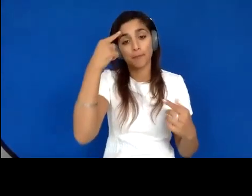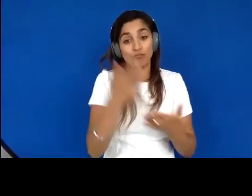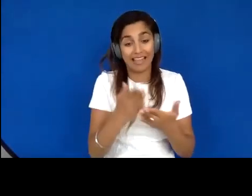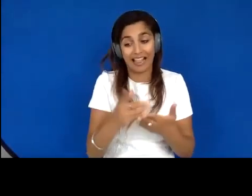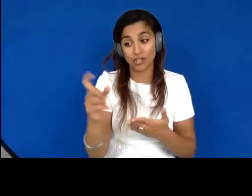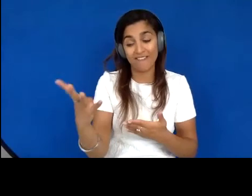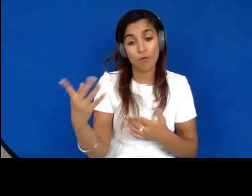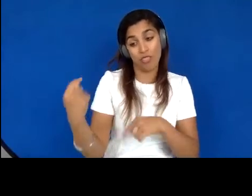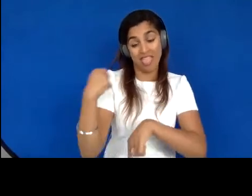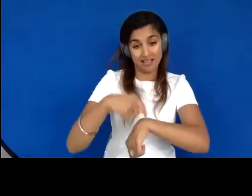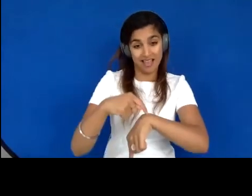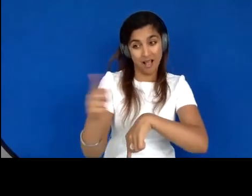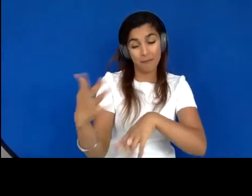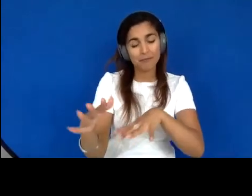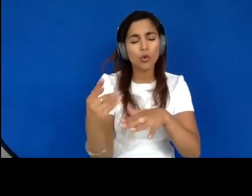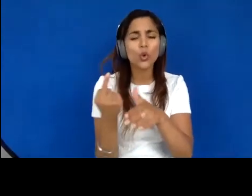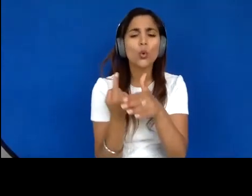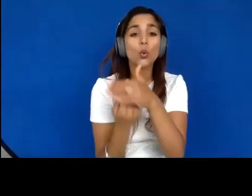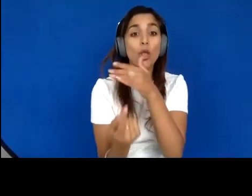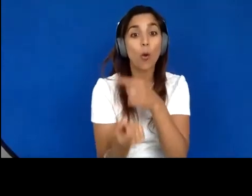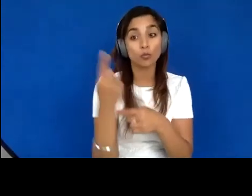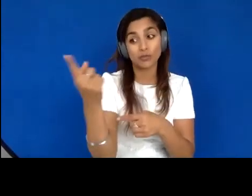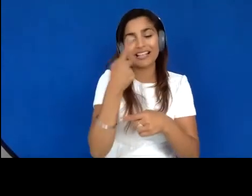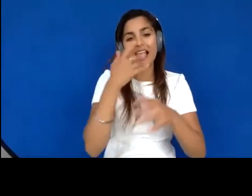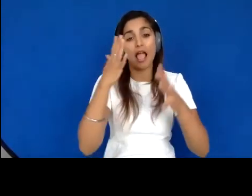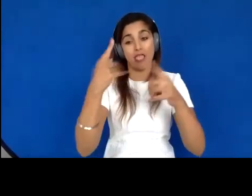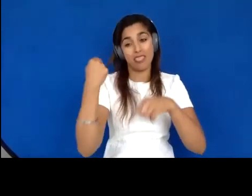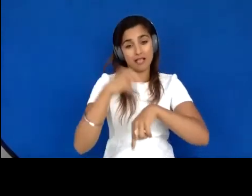unique opportunity not only to rewrite hi disabled people a disability sport